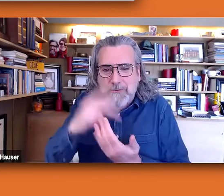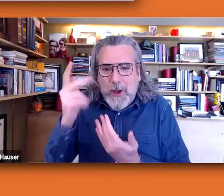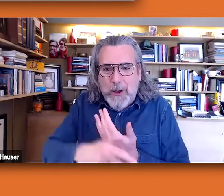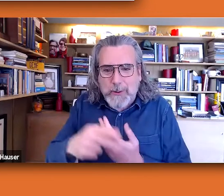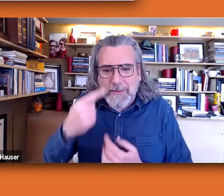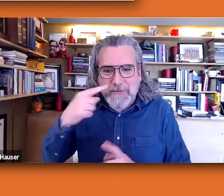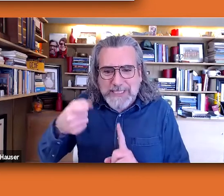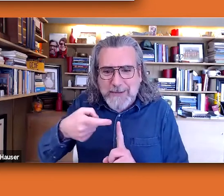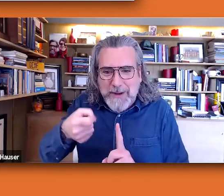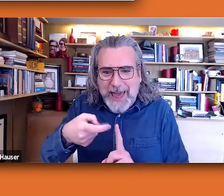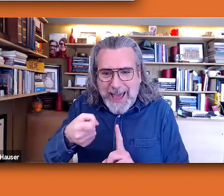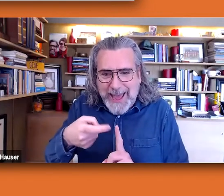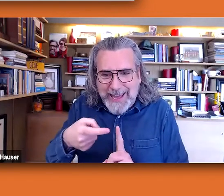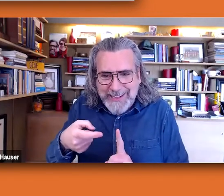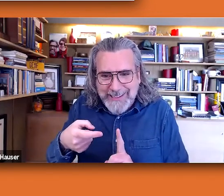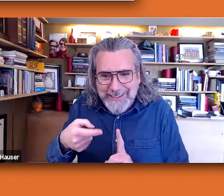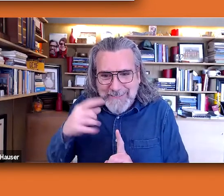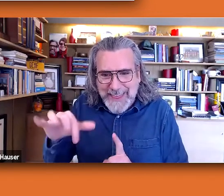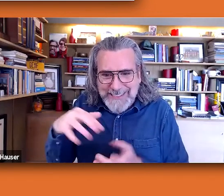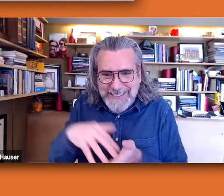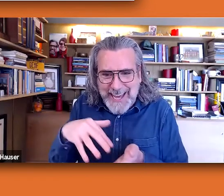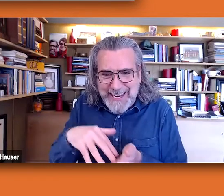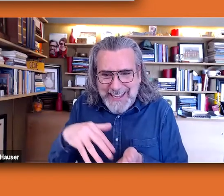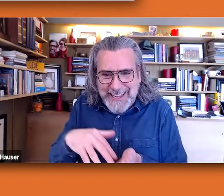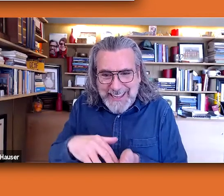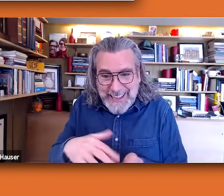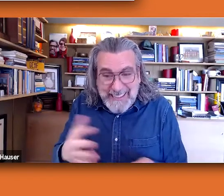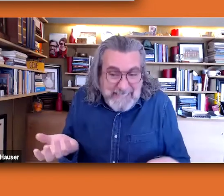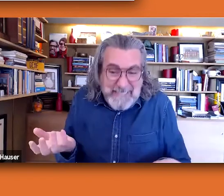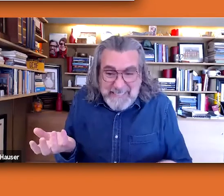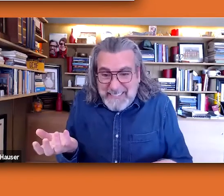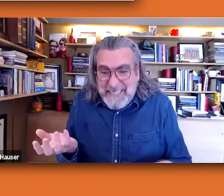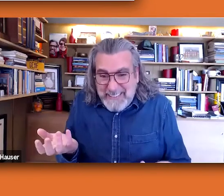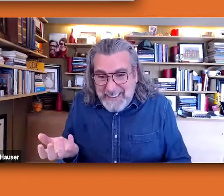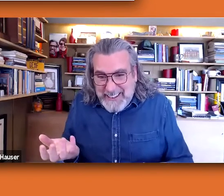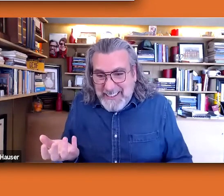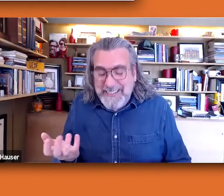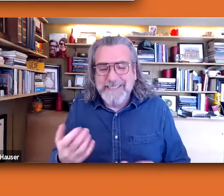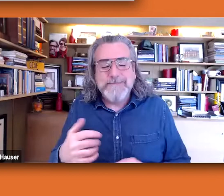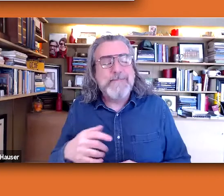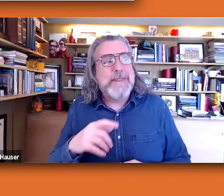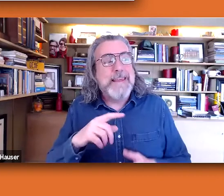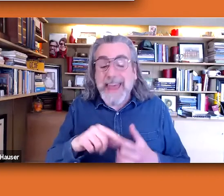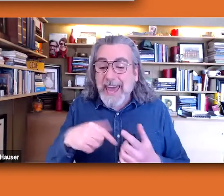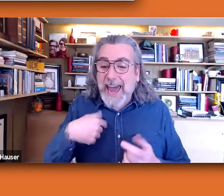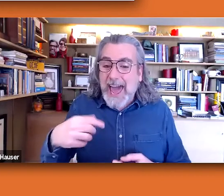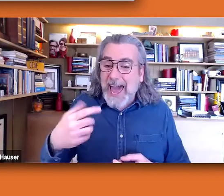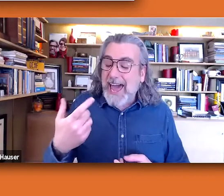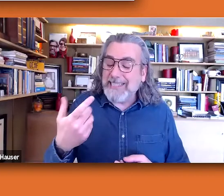but I actually did the computer programming for the stimuli for that study... funny enough.